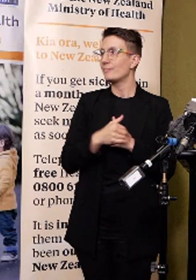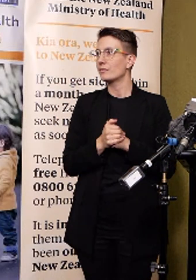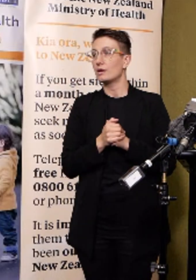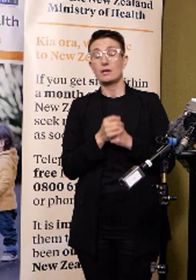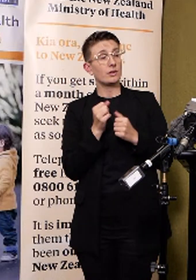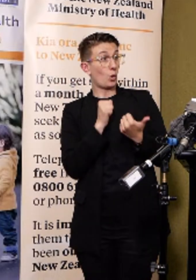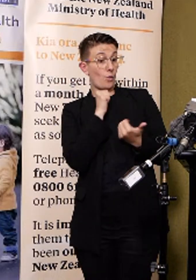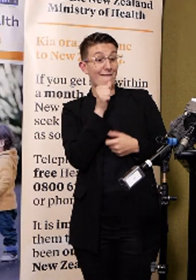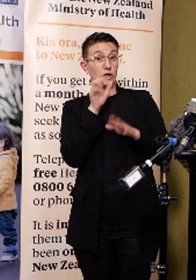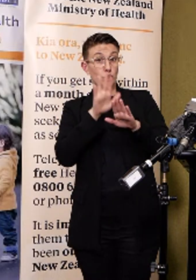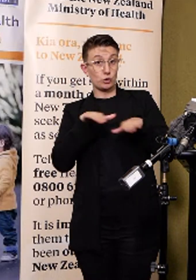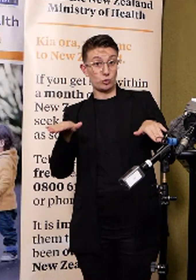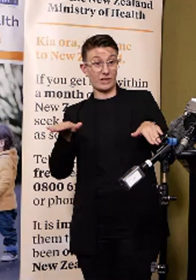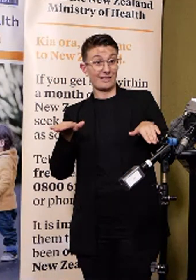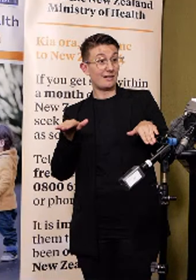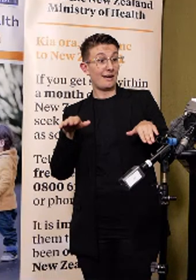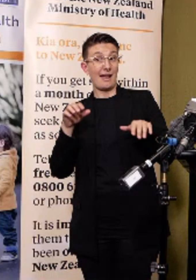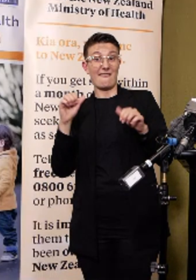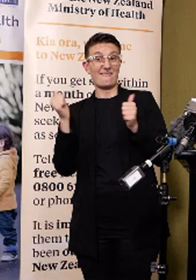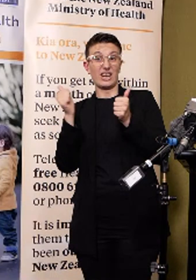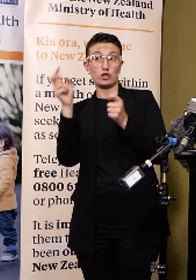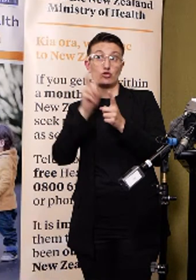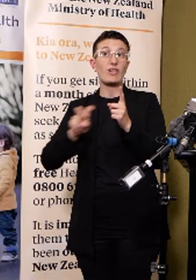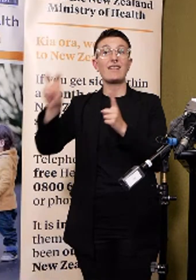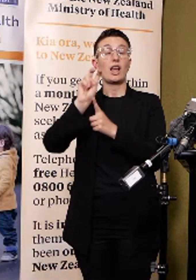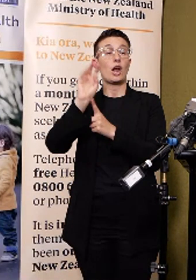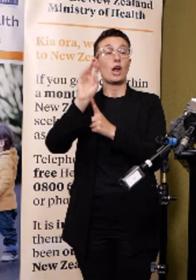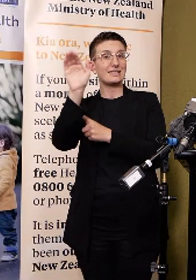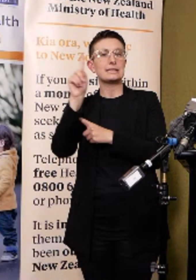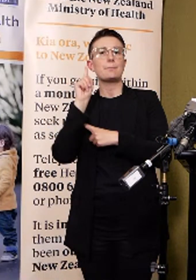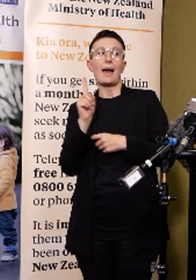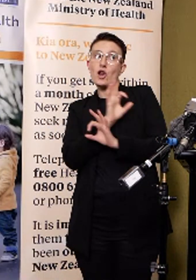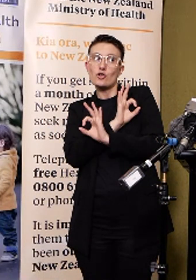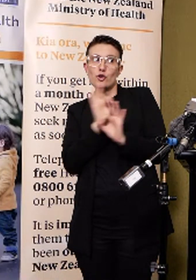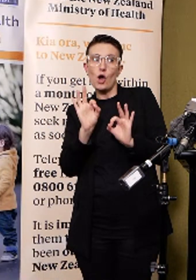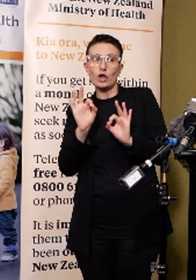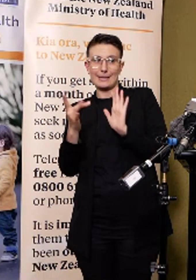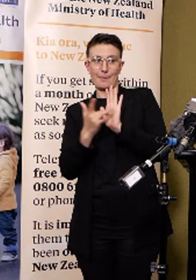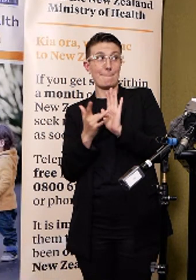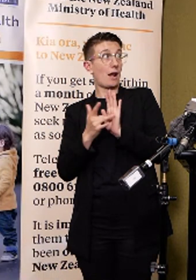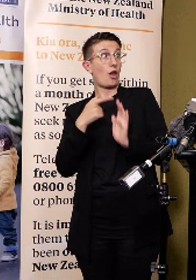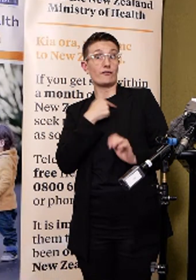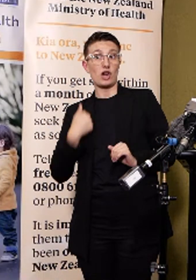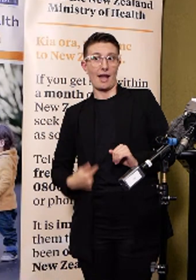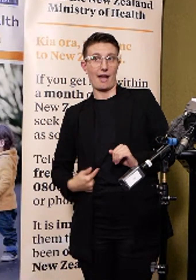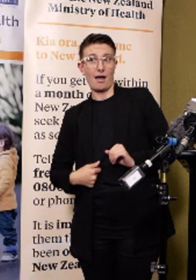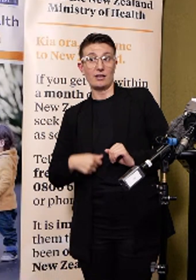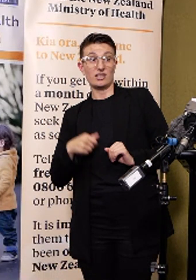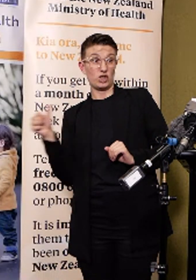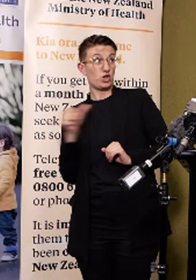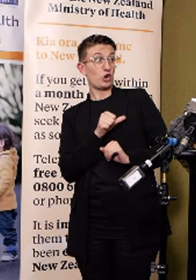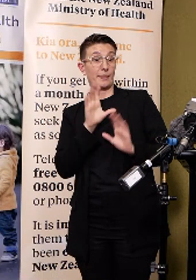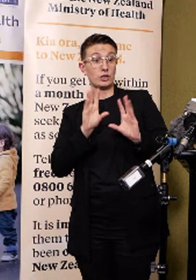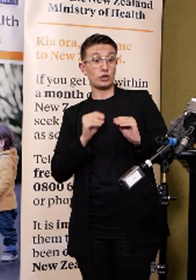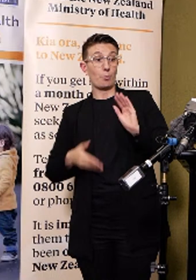but traveled in other areas ?? No. I was just-- on the two New Zealanders